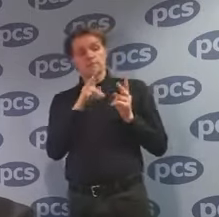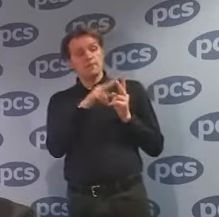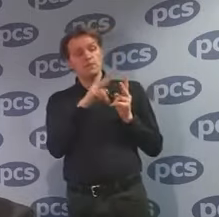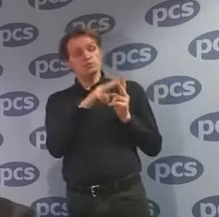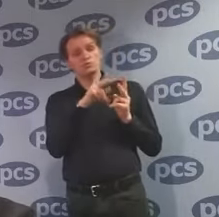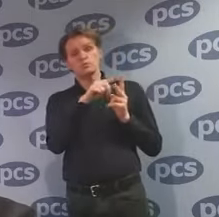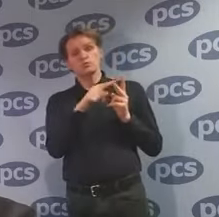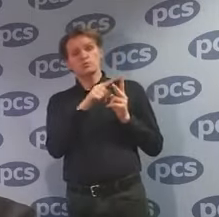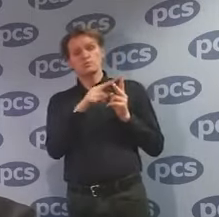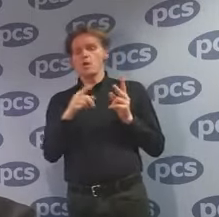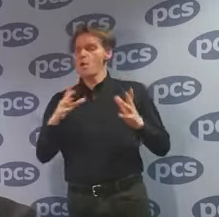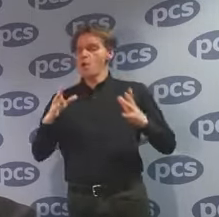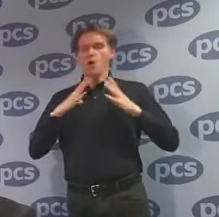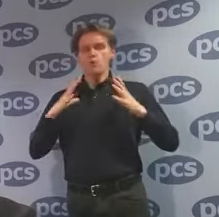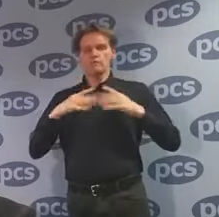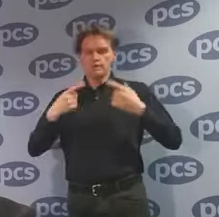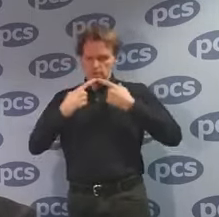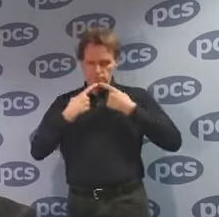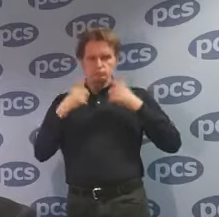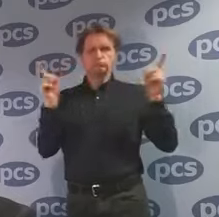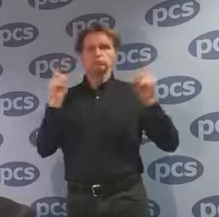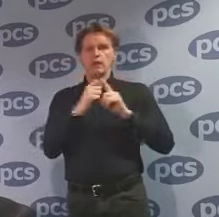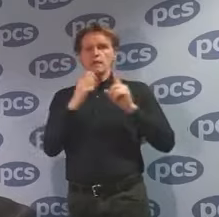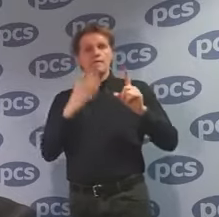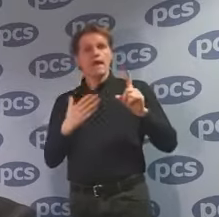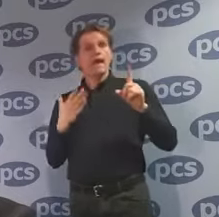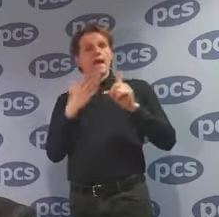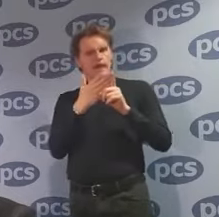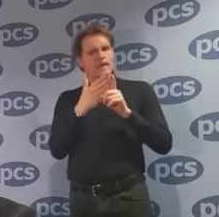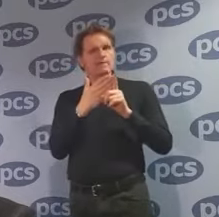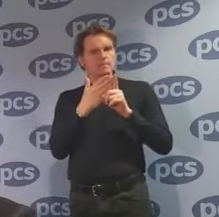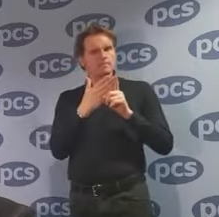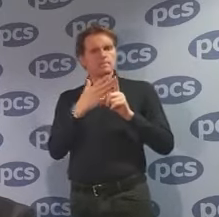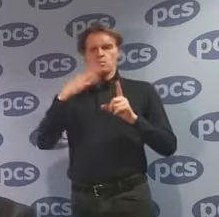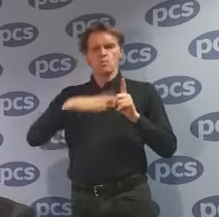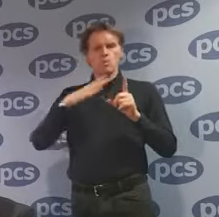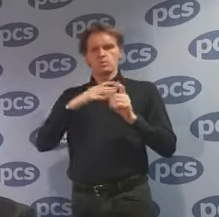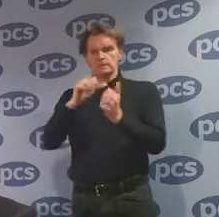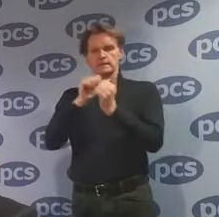made it public that their aim was only to try to restore the 2016 terms - terms